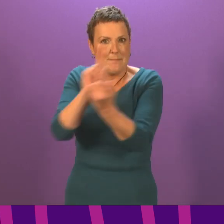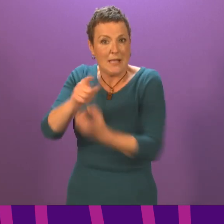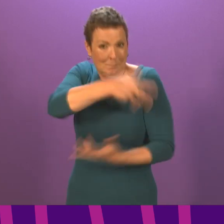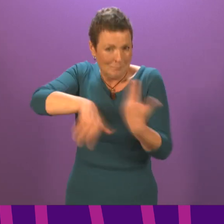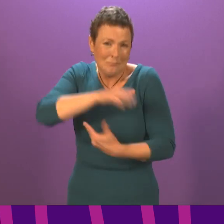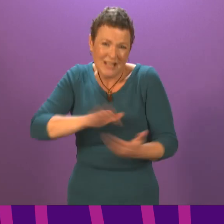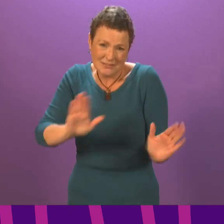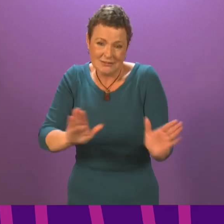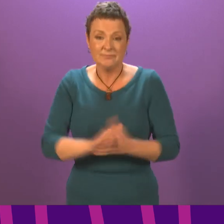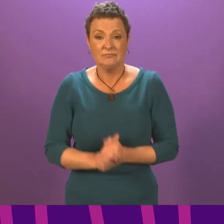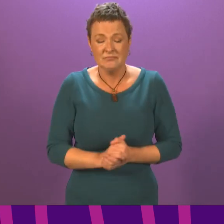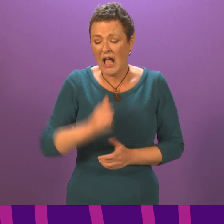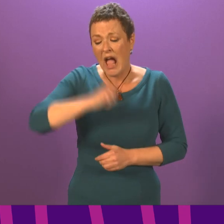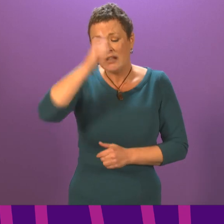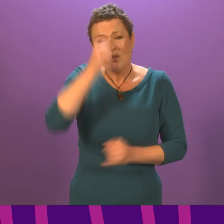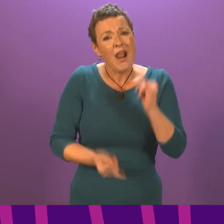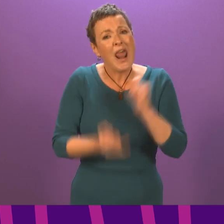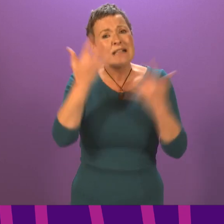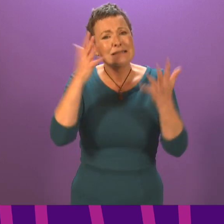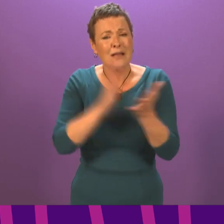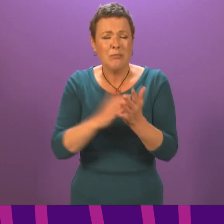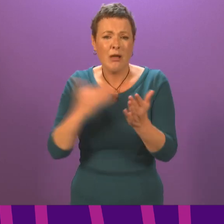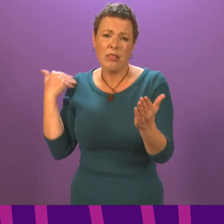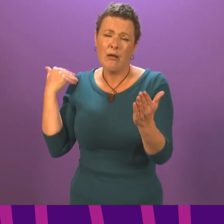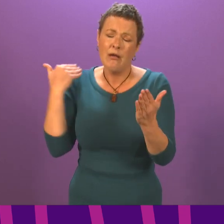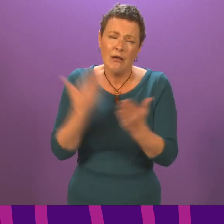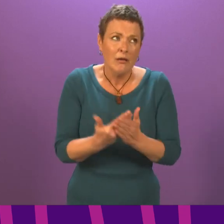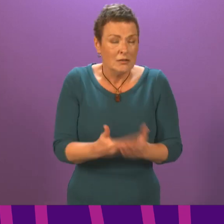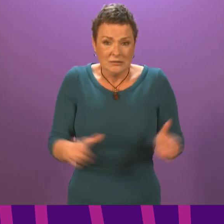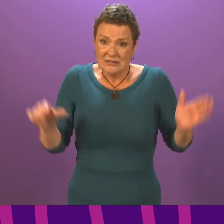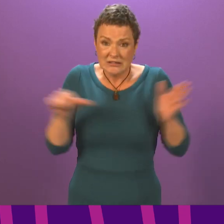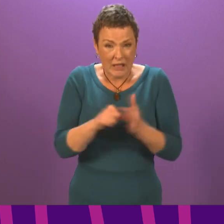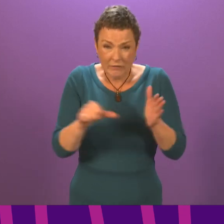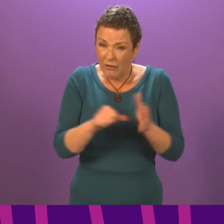For all that the past 10 months have been difficult, I know the next few weeks are likely